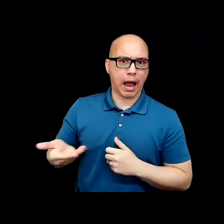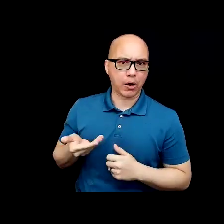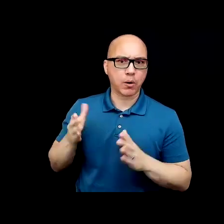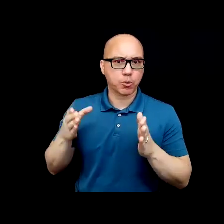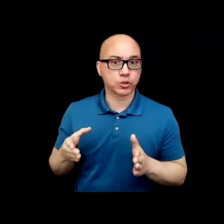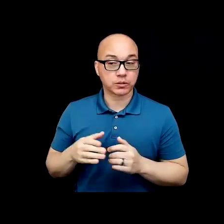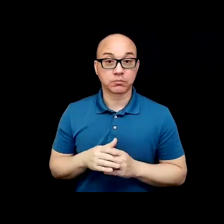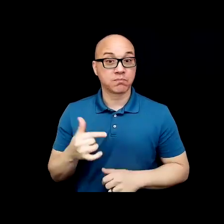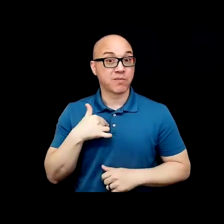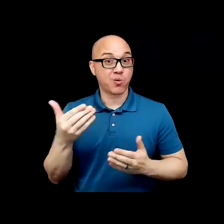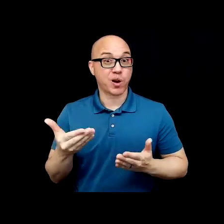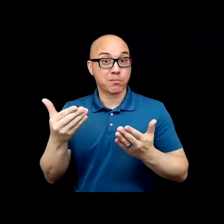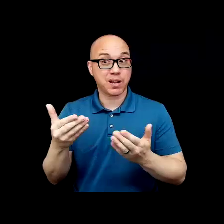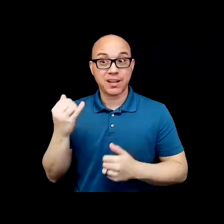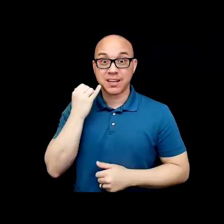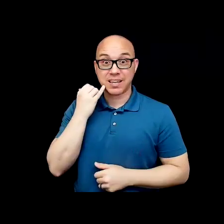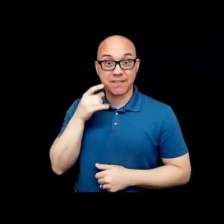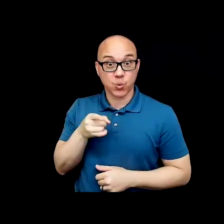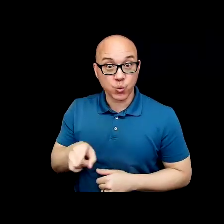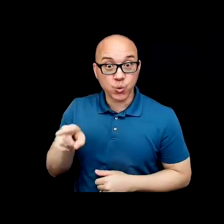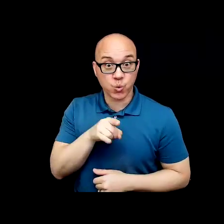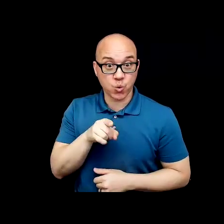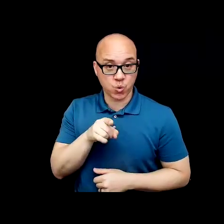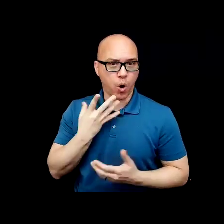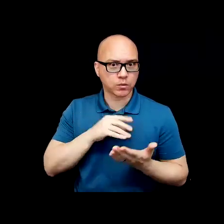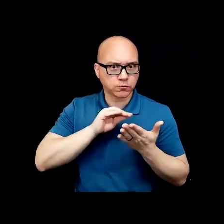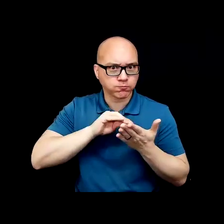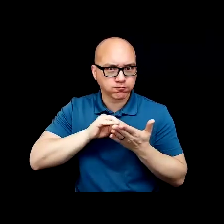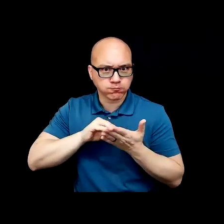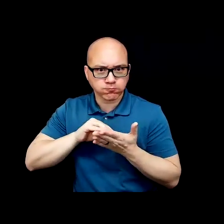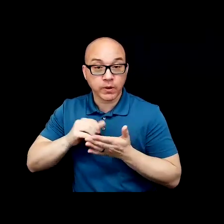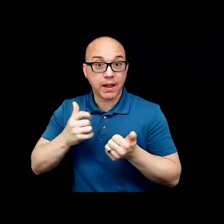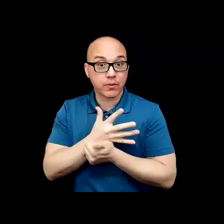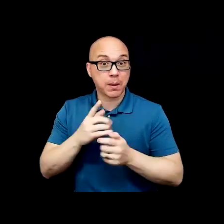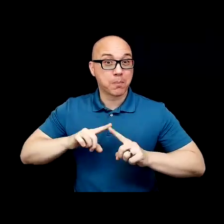if you will be doing your own bookkeeping and not knowledgeable of accounting rules,